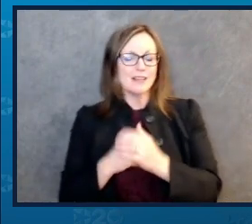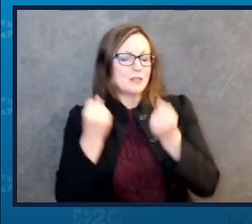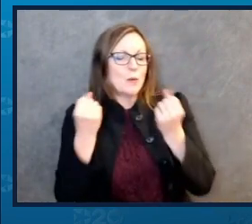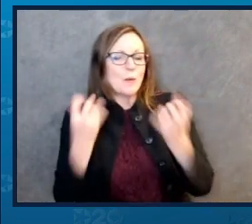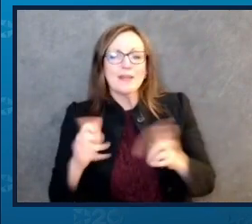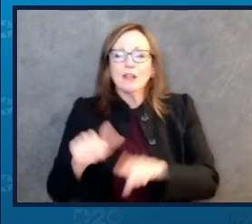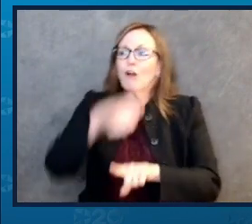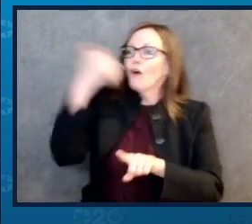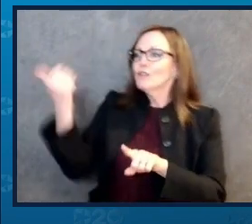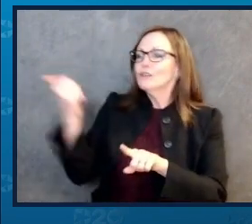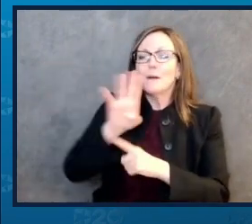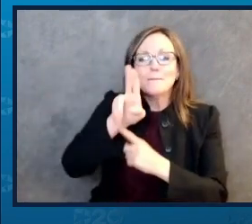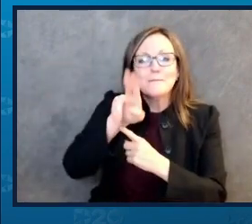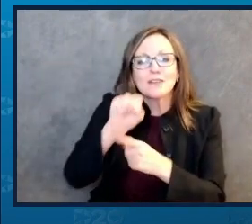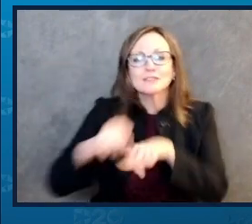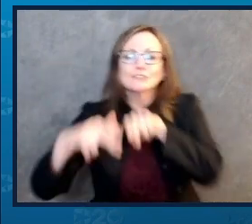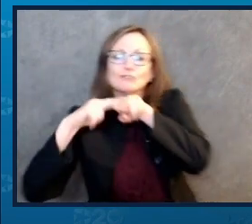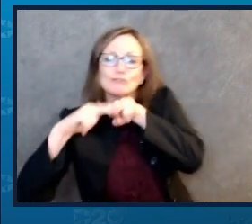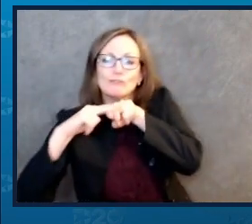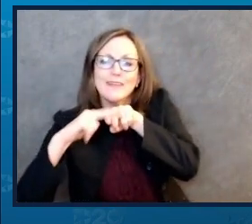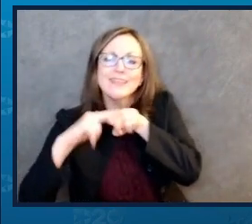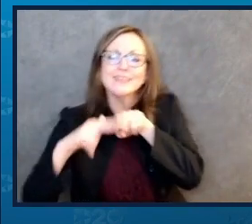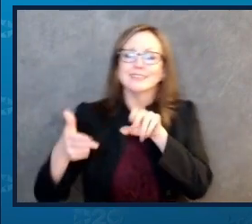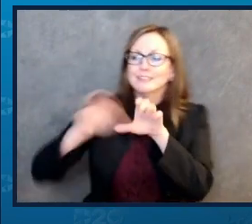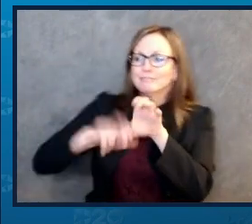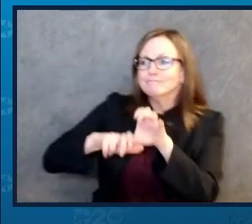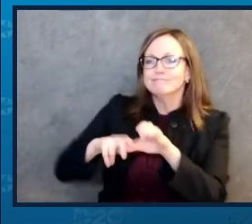IN THE EXCESSIVE USE OF FORCE BY